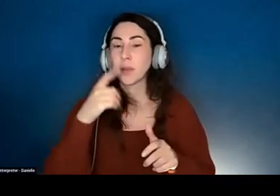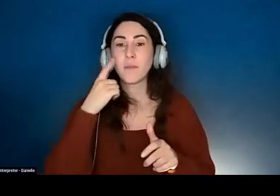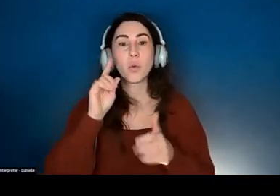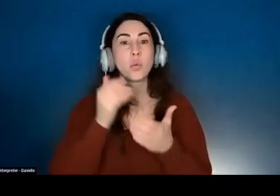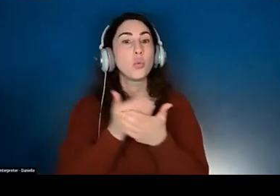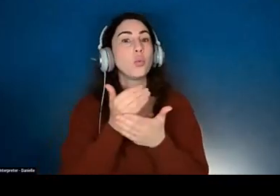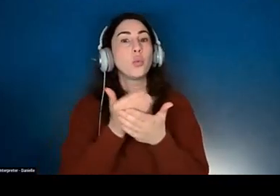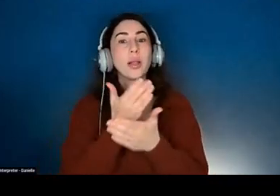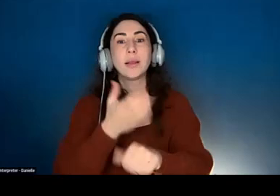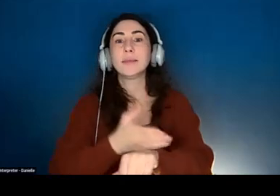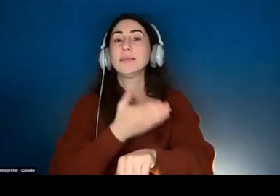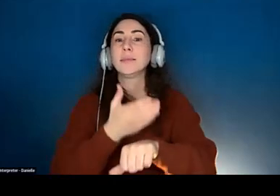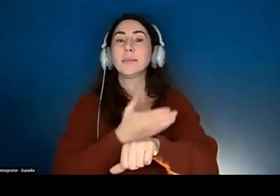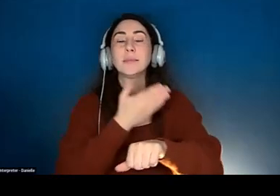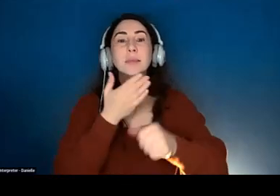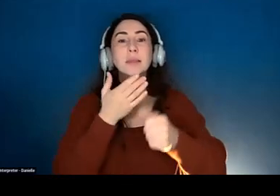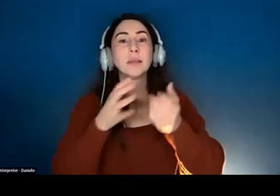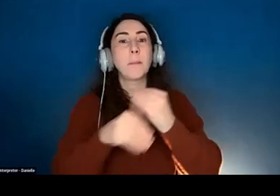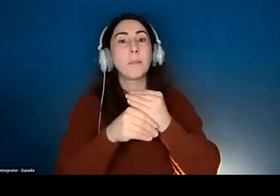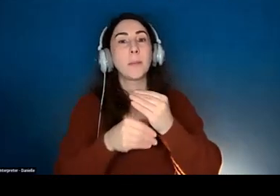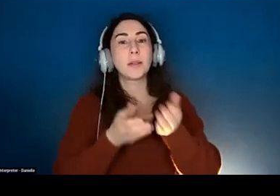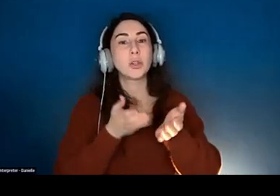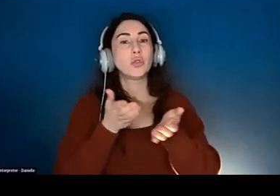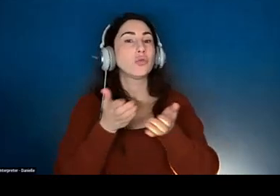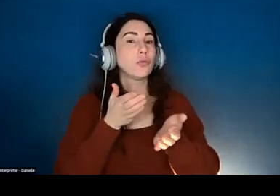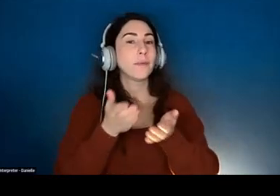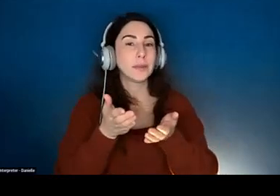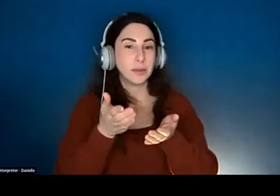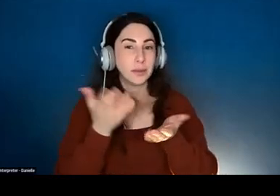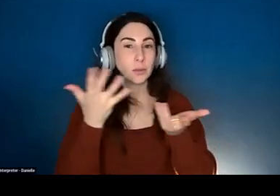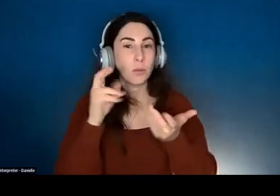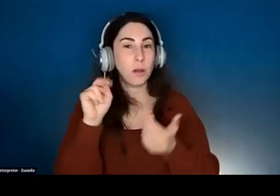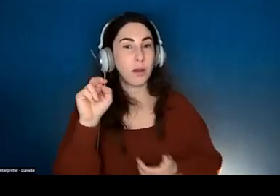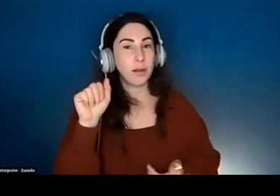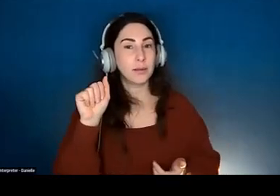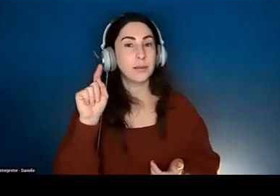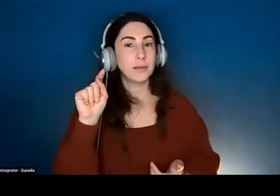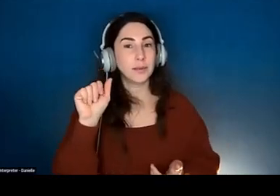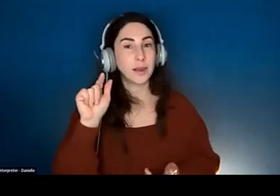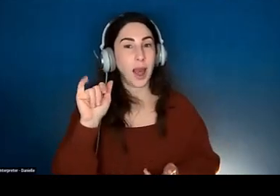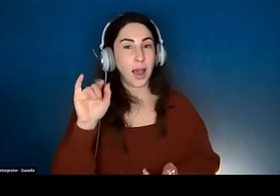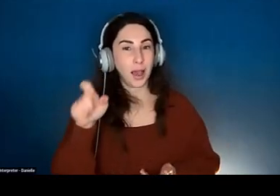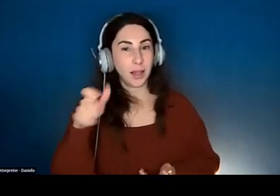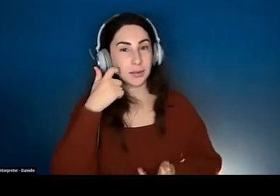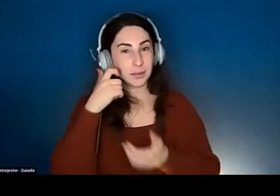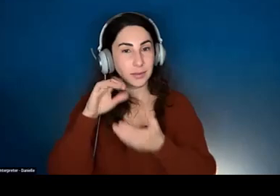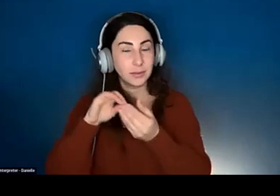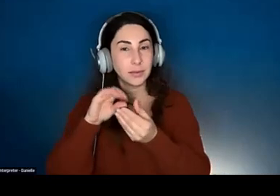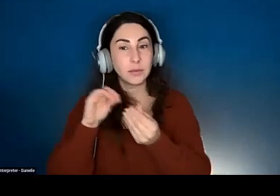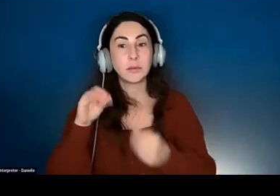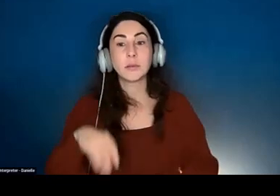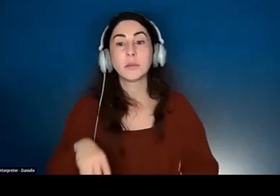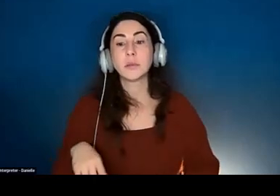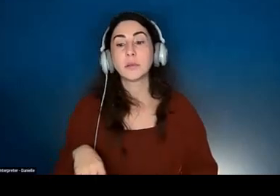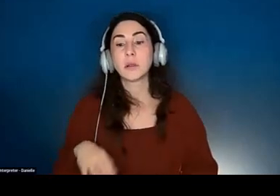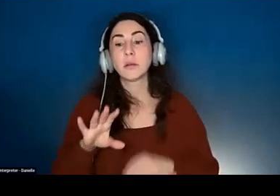services package and definitions that Natalie was going over earlier. um though supplemental services that